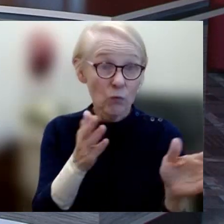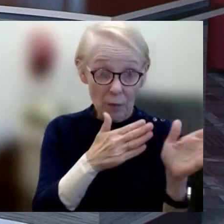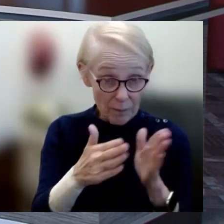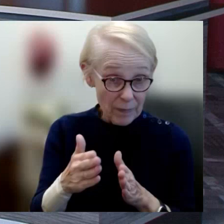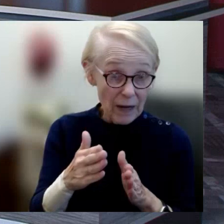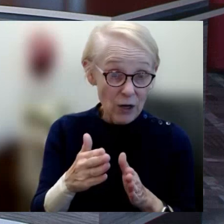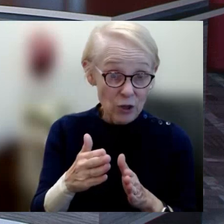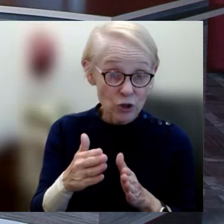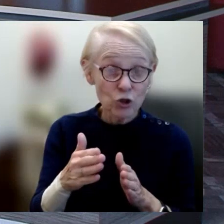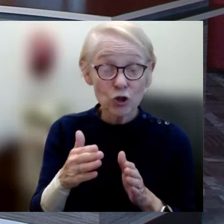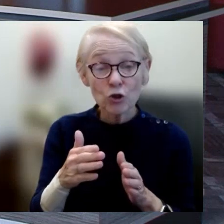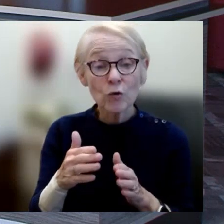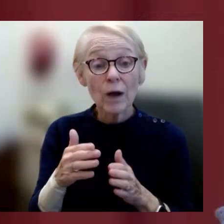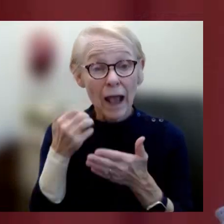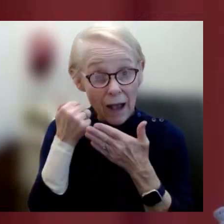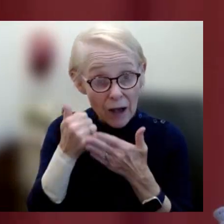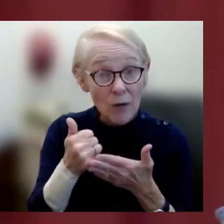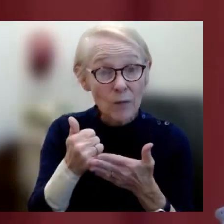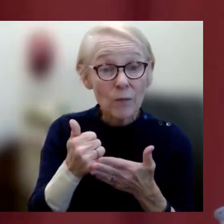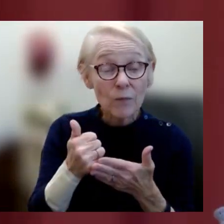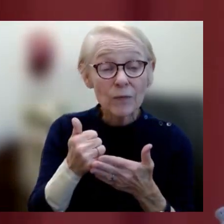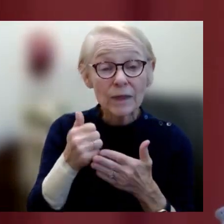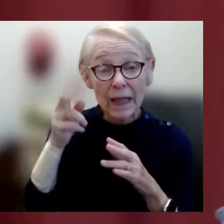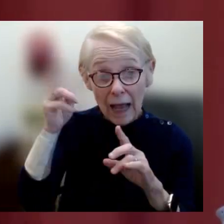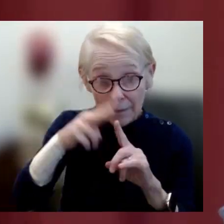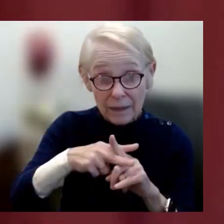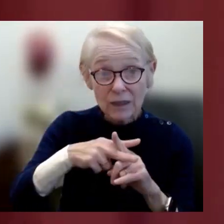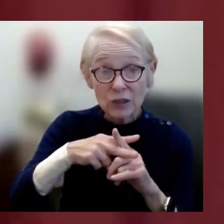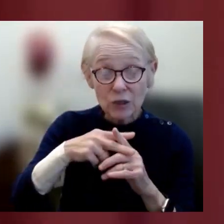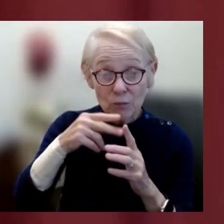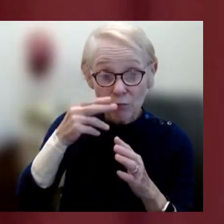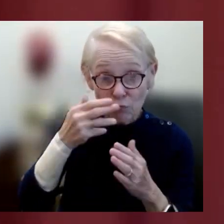through the application process we do that all the time one to one and we're happy to do that